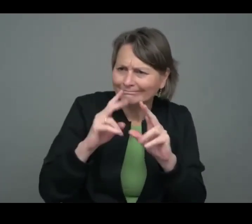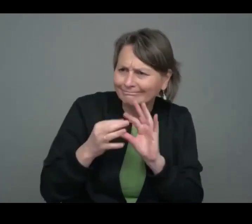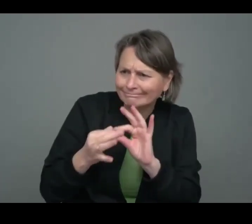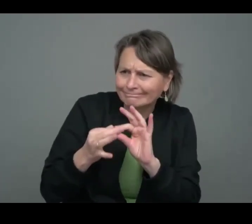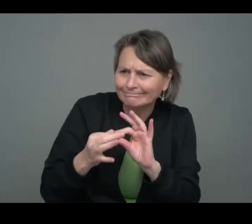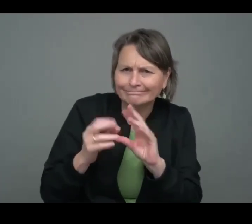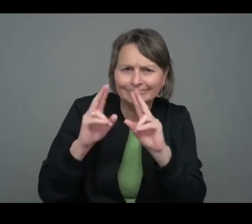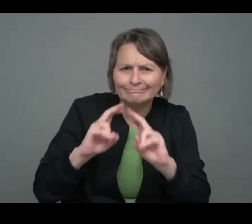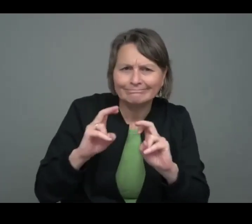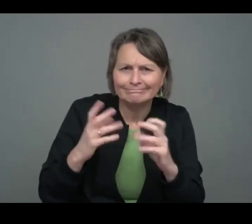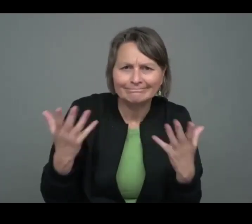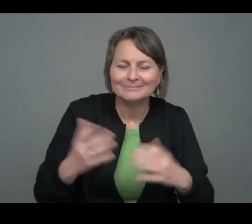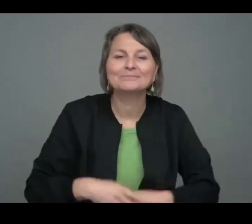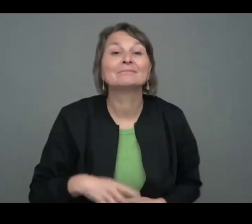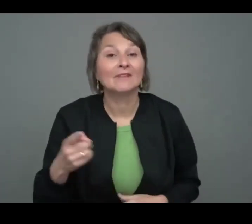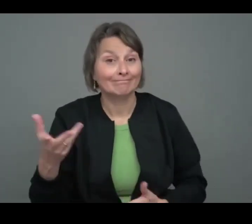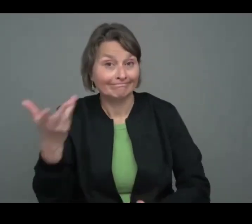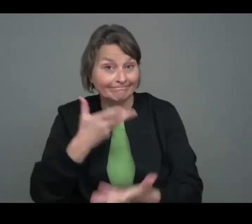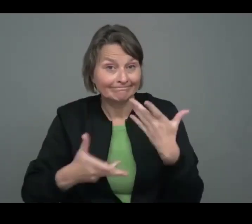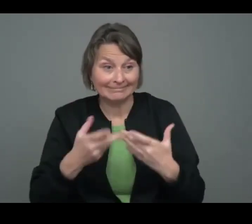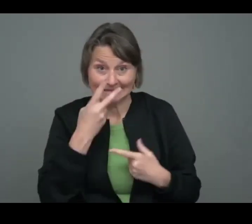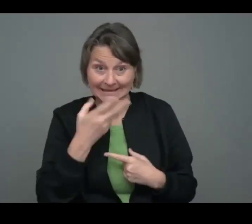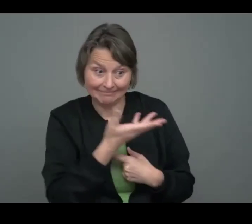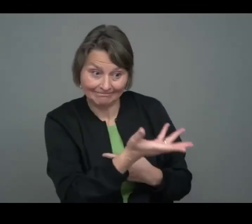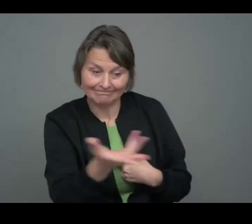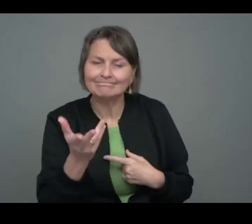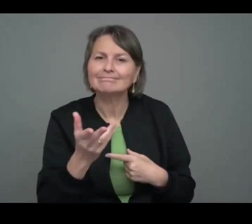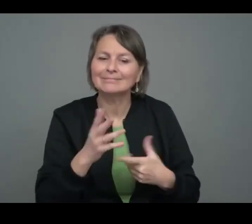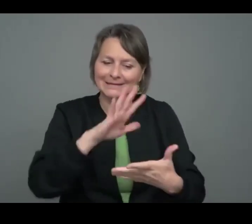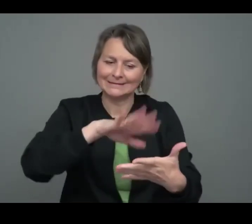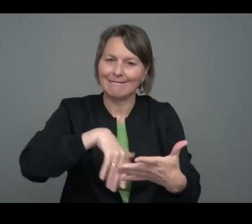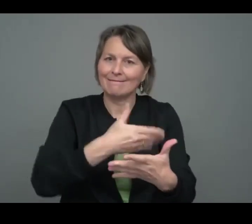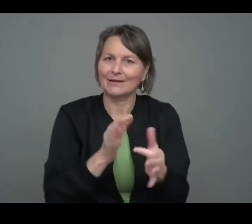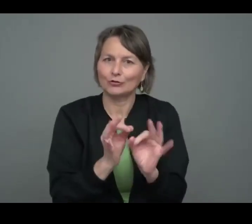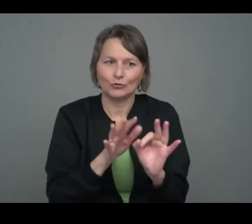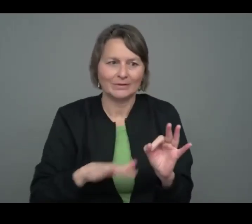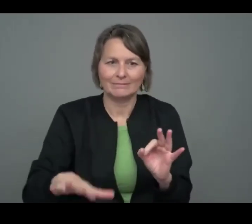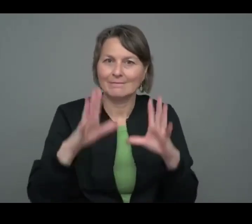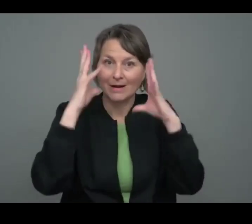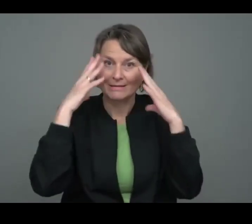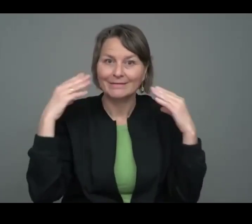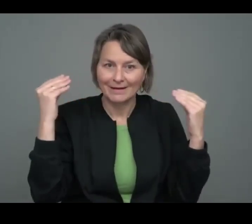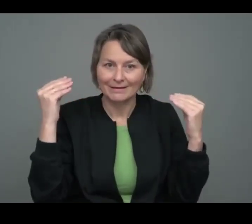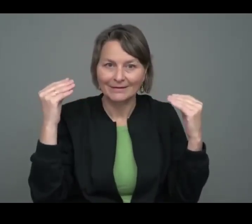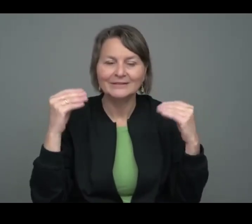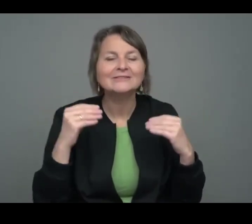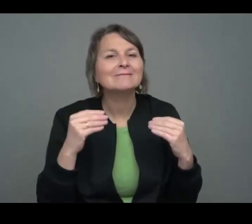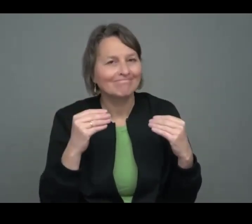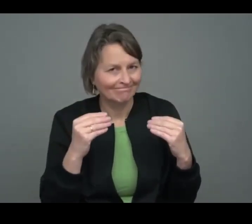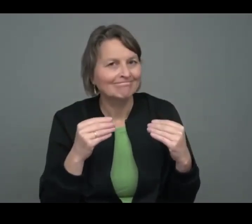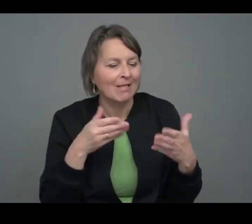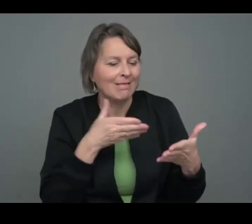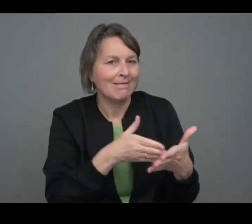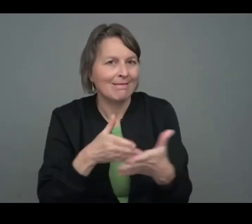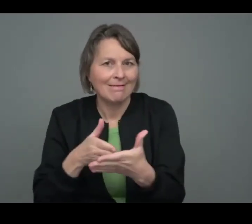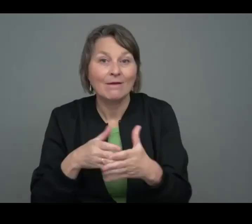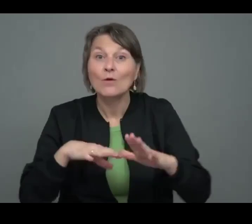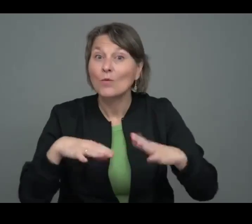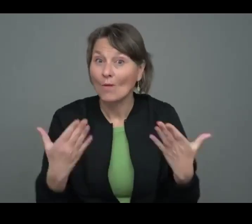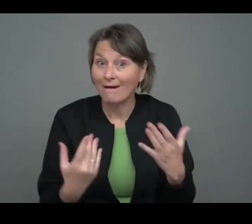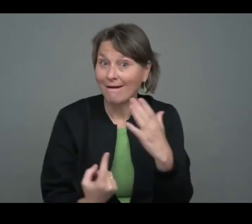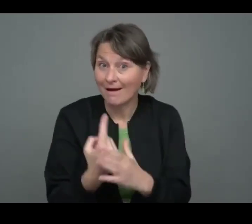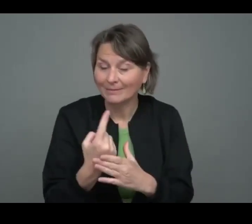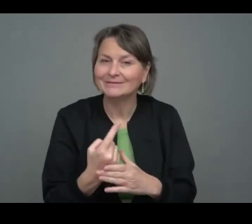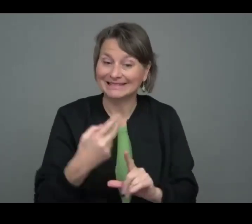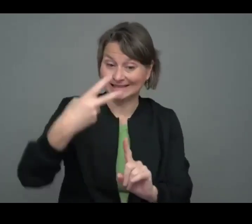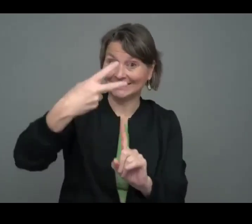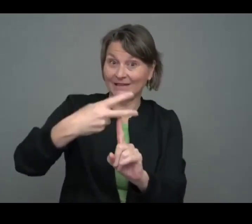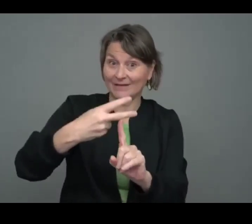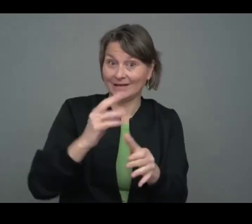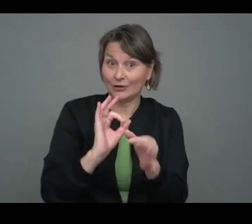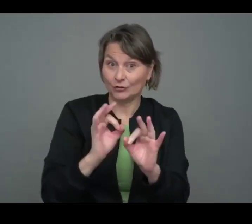this article. And I asked why should I co-author this article? Situation in Netherlands regarding